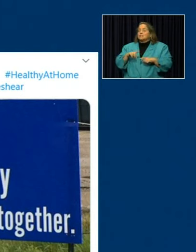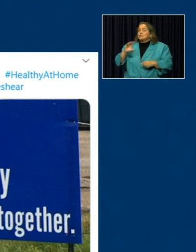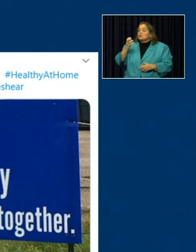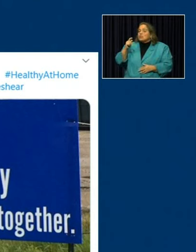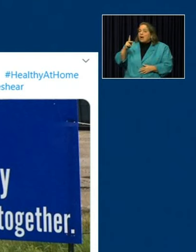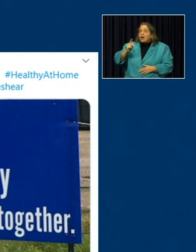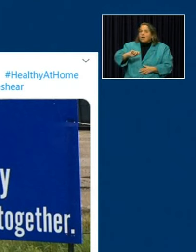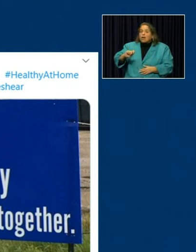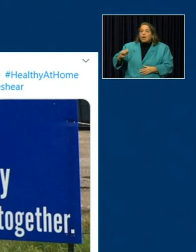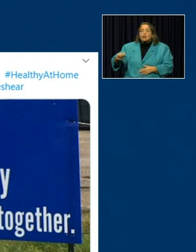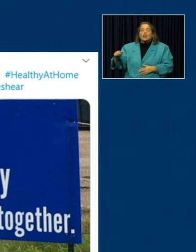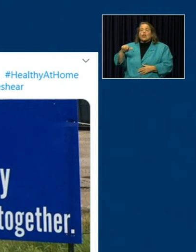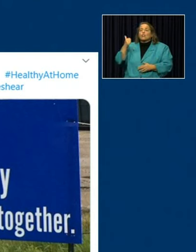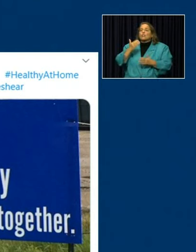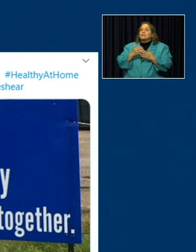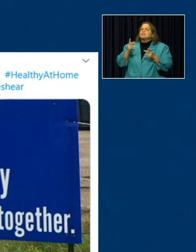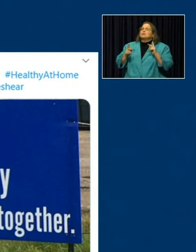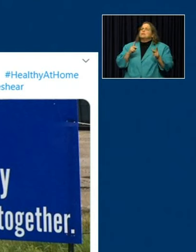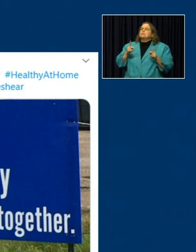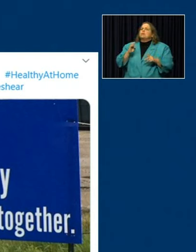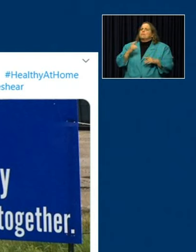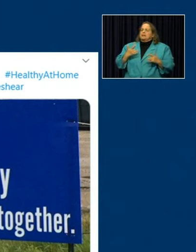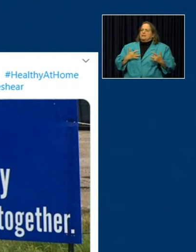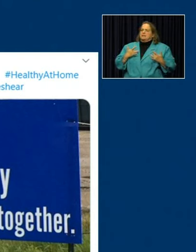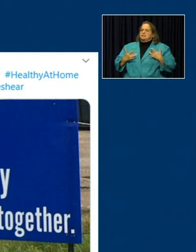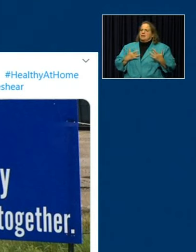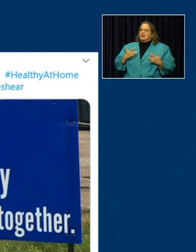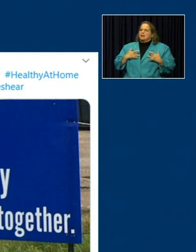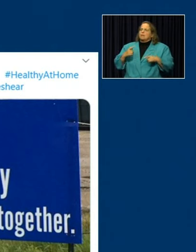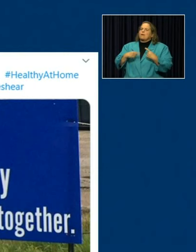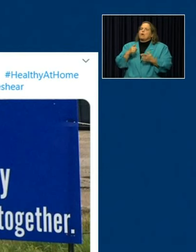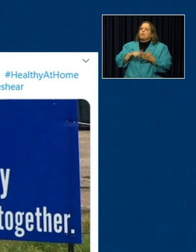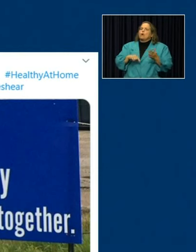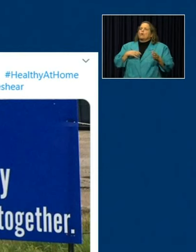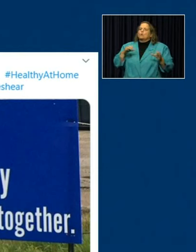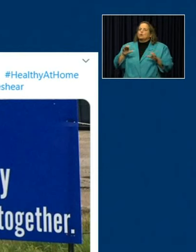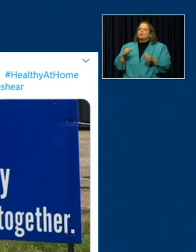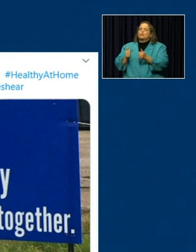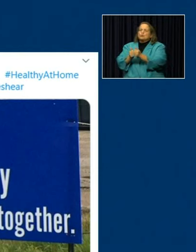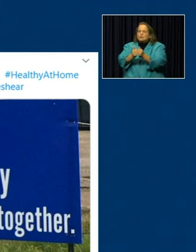DOING THIS. FRANKFORT'S KIND OF IN A VALLEY AND I CAN LOOK UP.